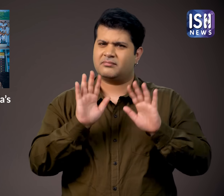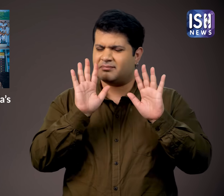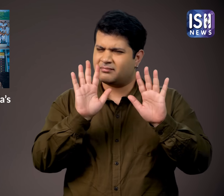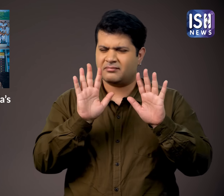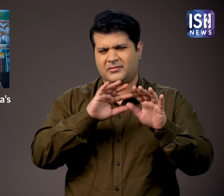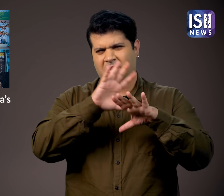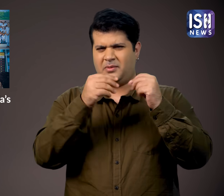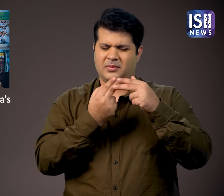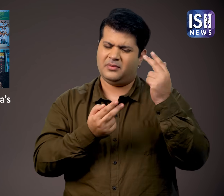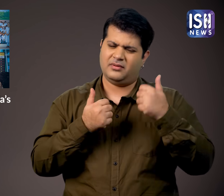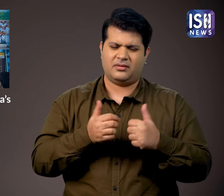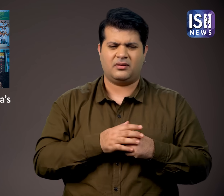A question arises that